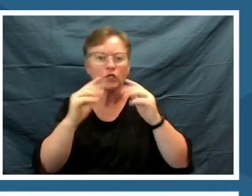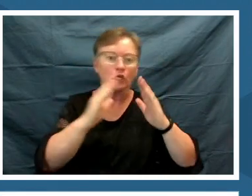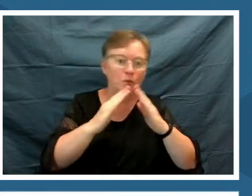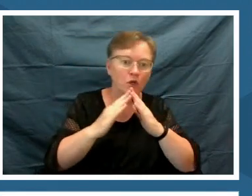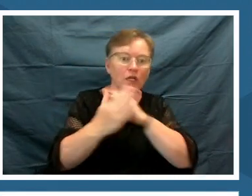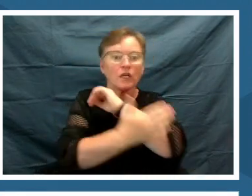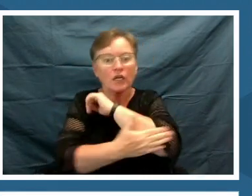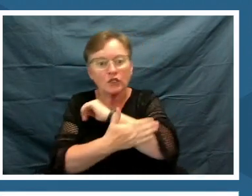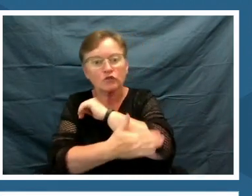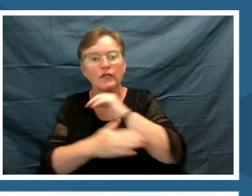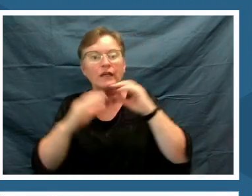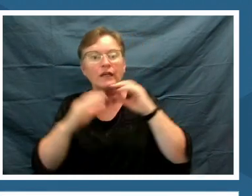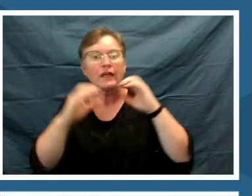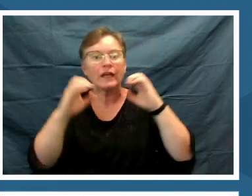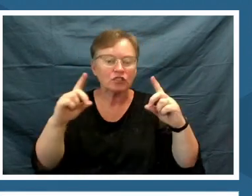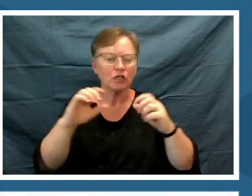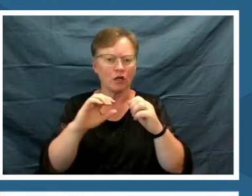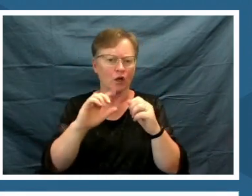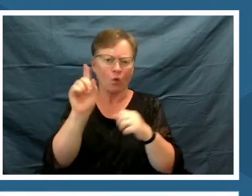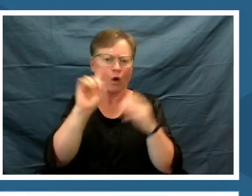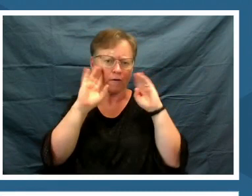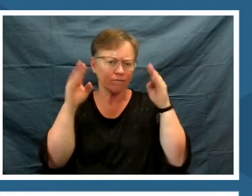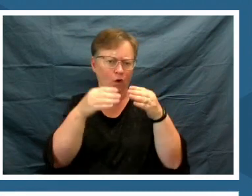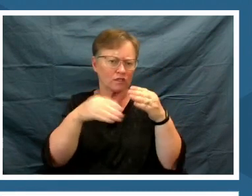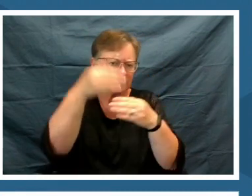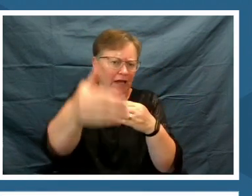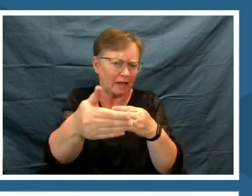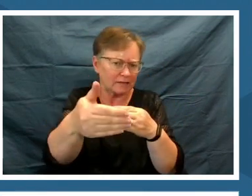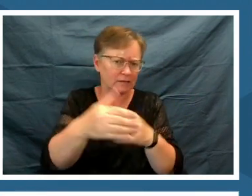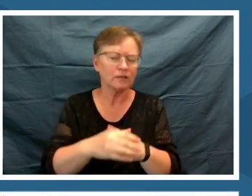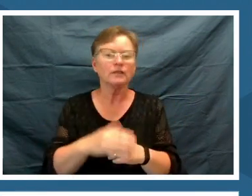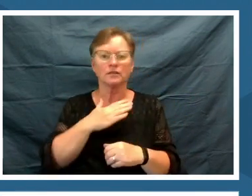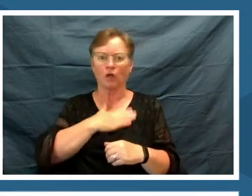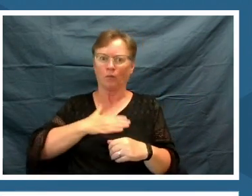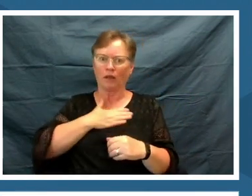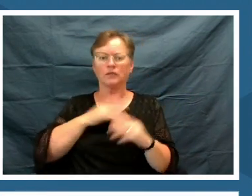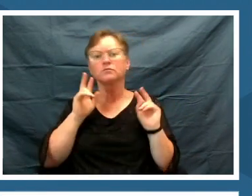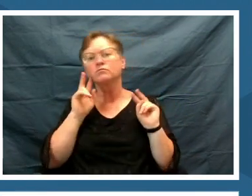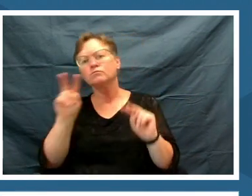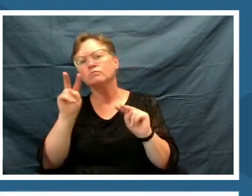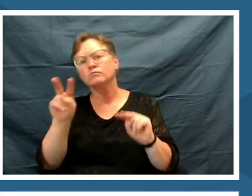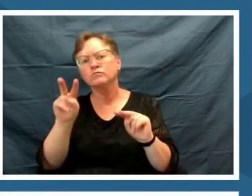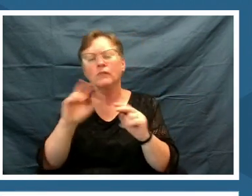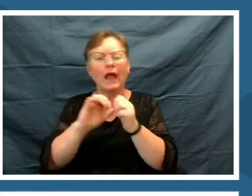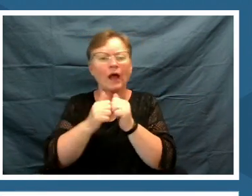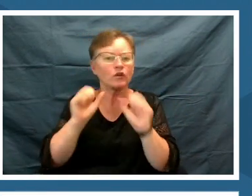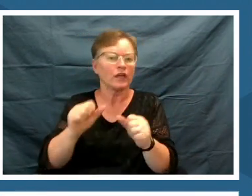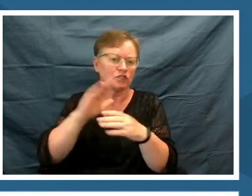next so please stay in touch be on the lookout for ways to share your thoughts